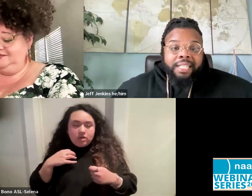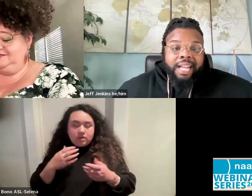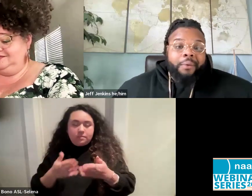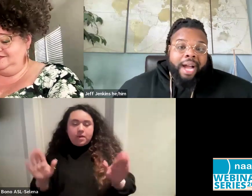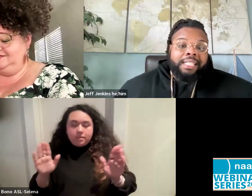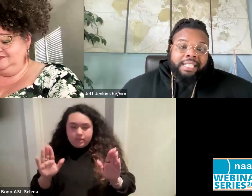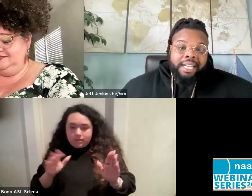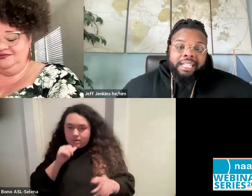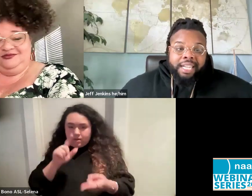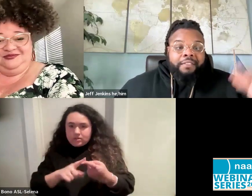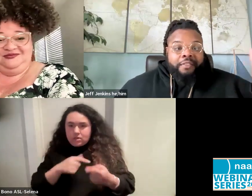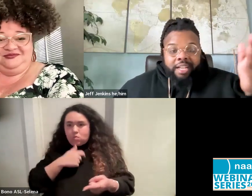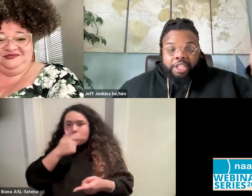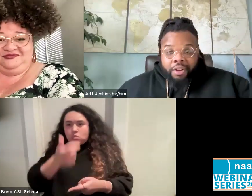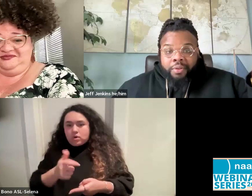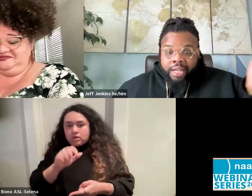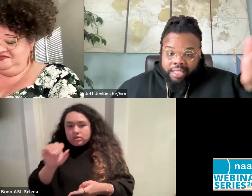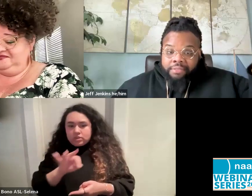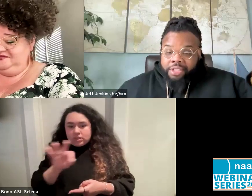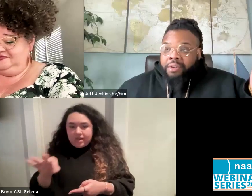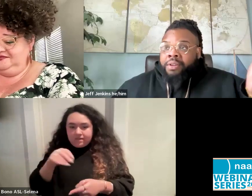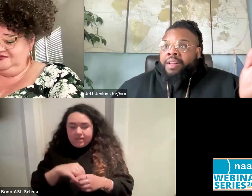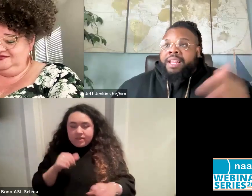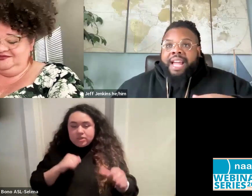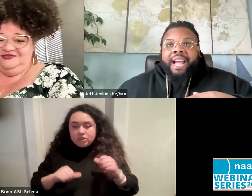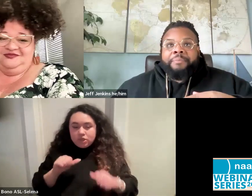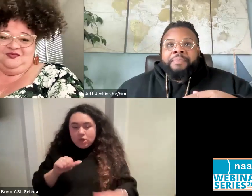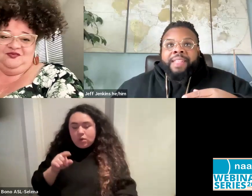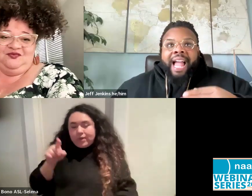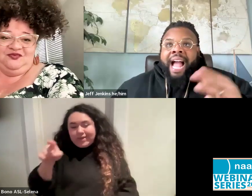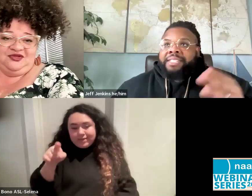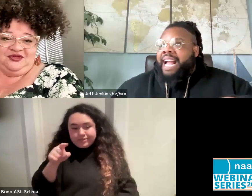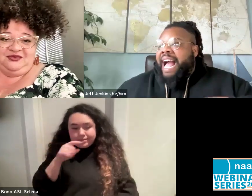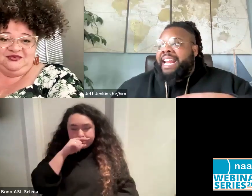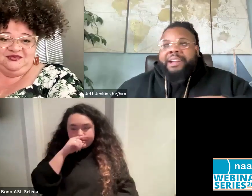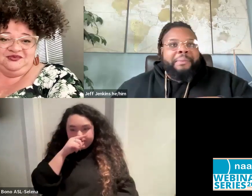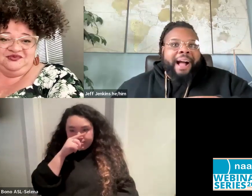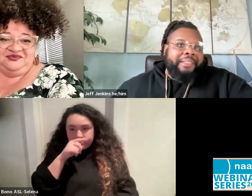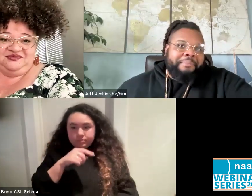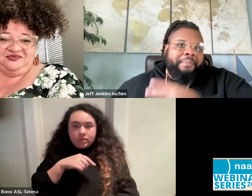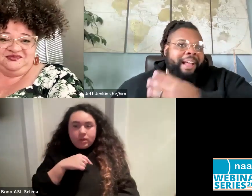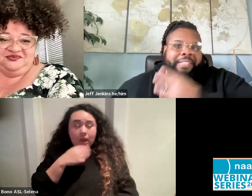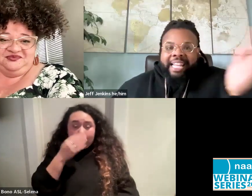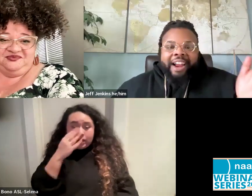It's I was just in the show, Jeff show that I was like, I don't care about the people. I was there.